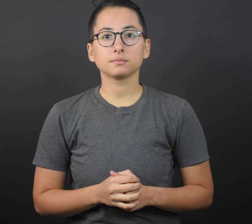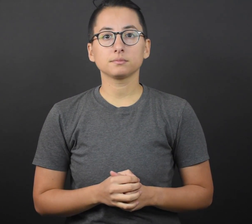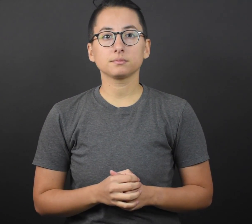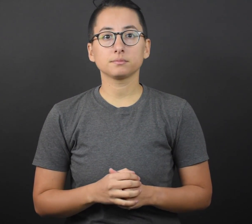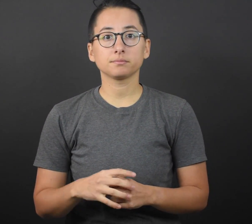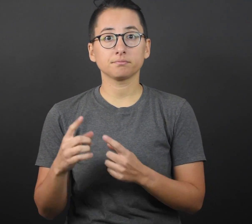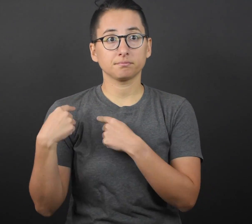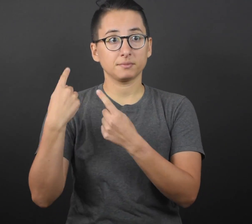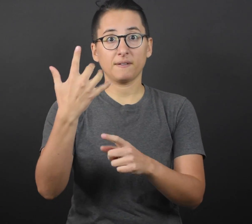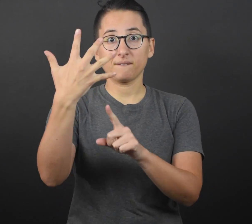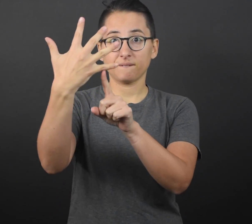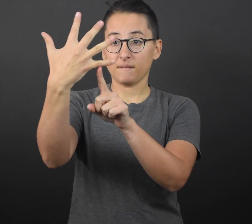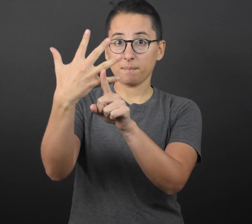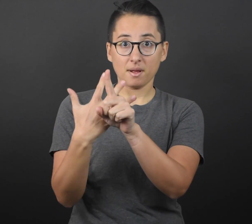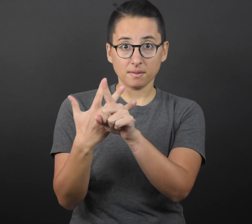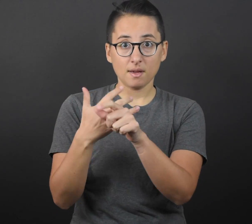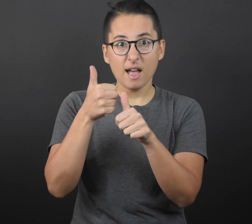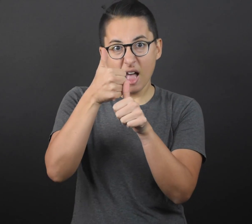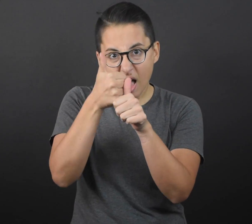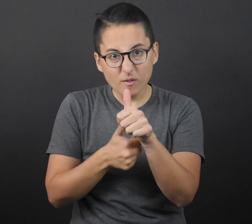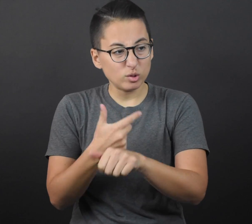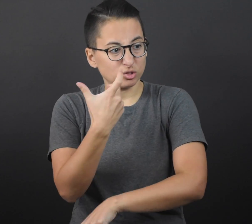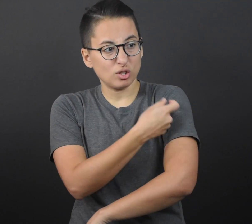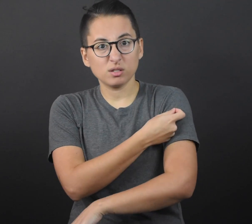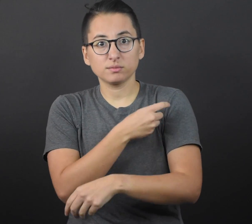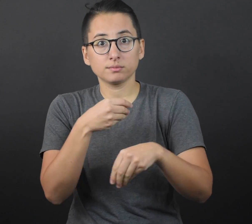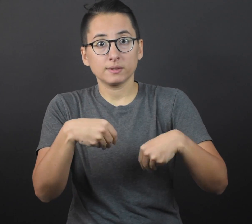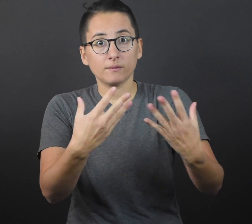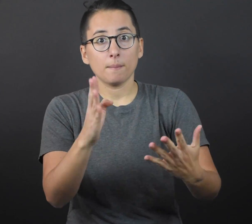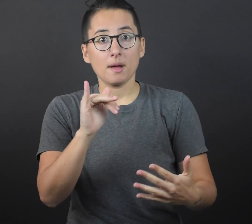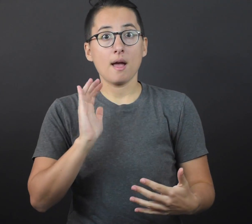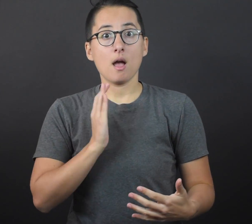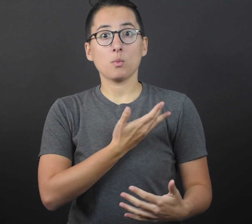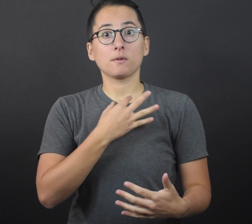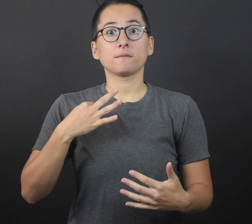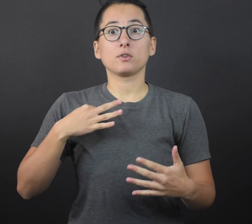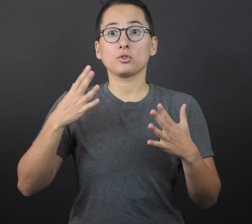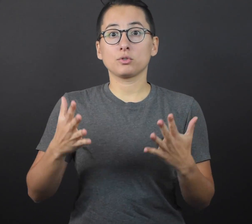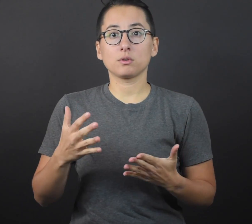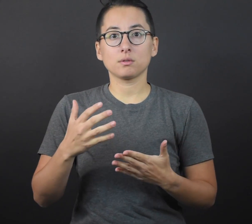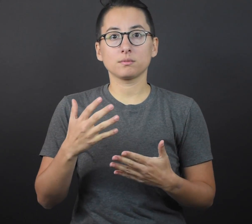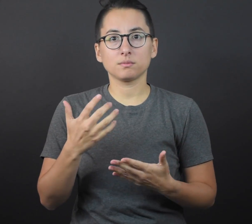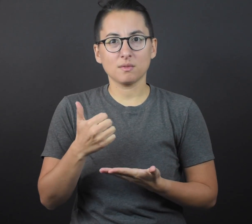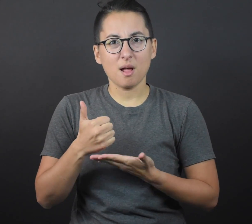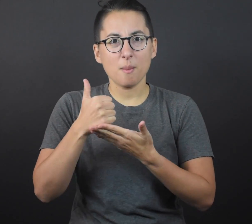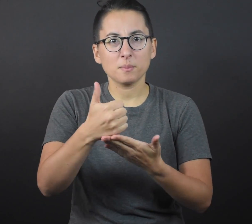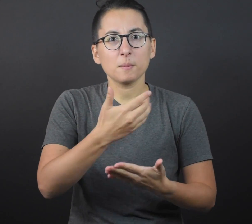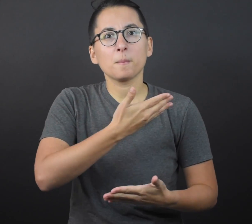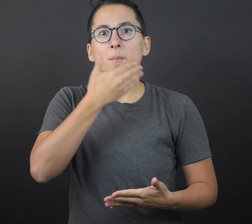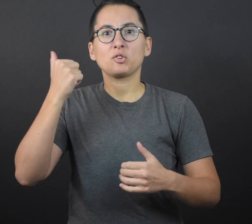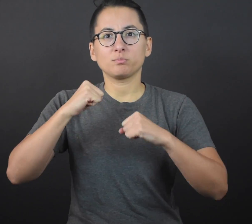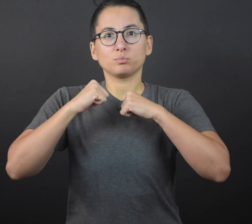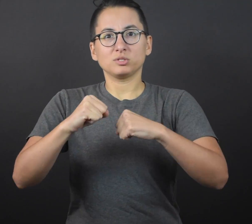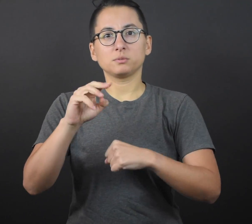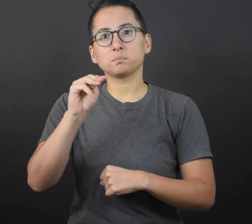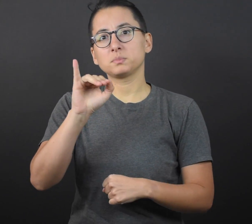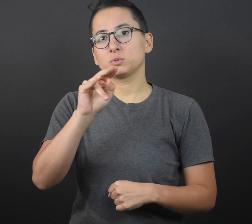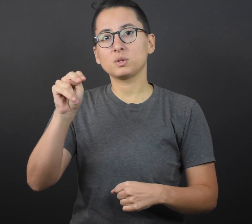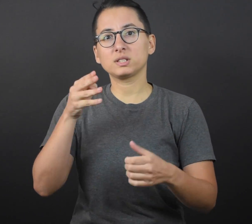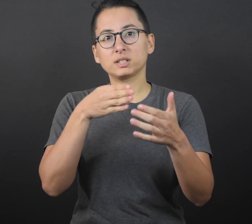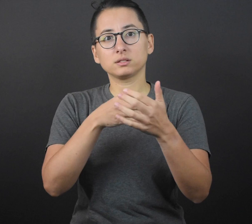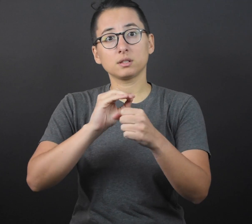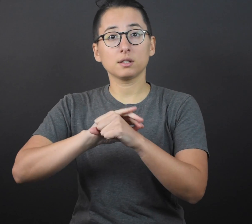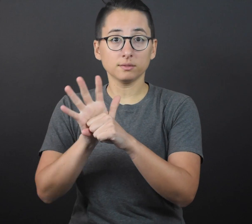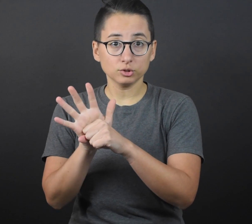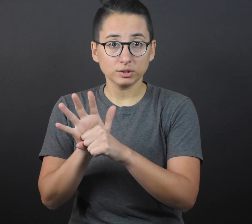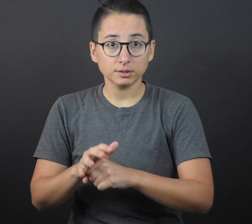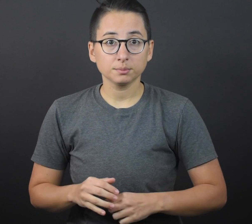five months has helped to better protect Minnesota against the risks of COVID-19.”